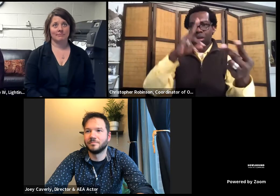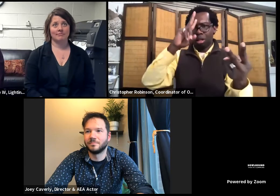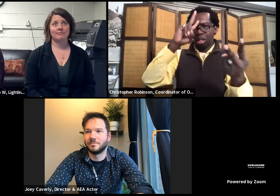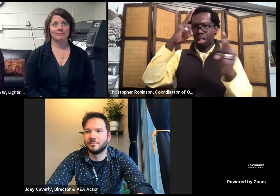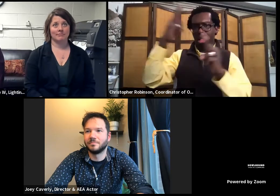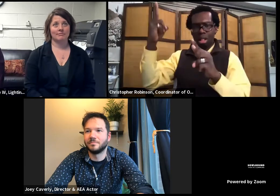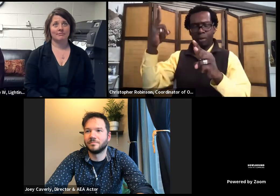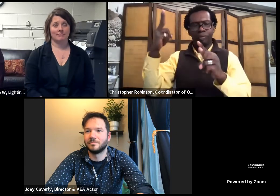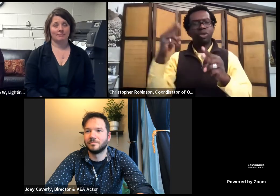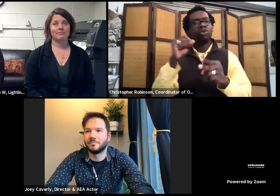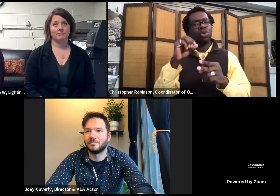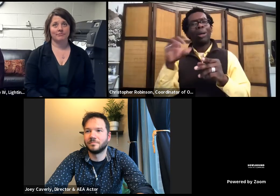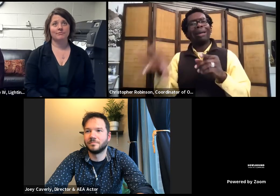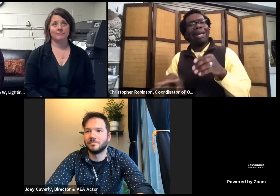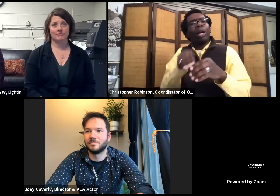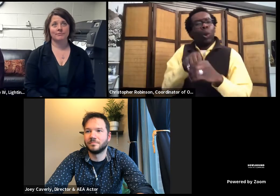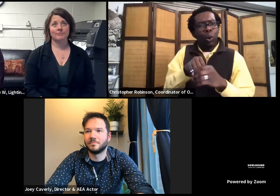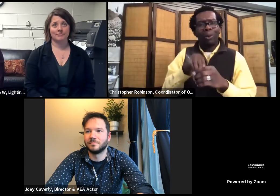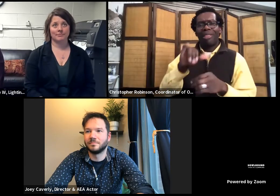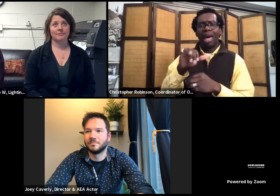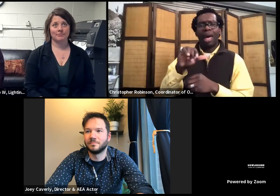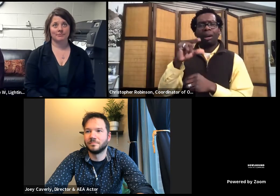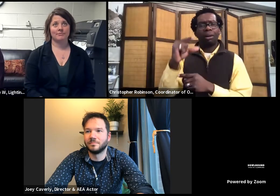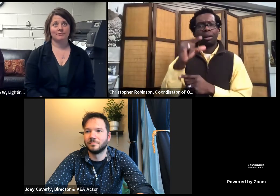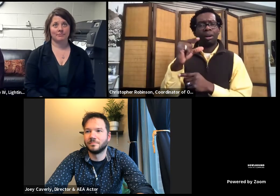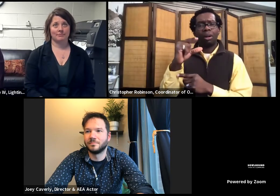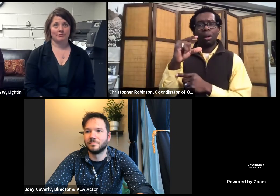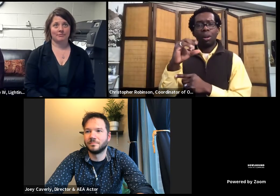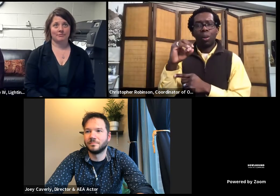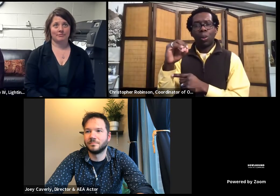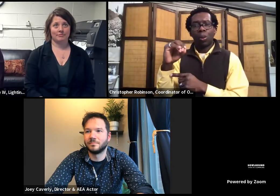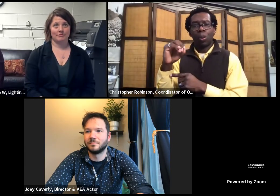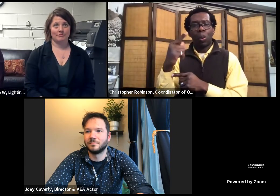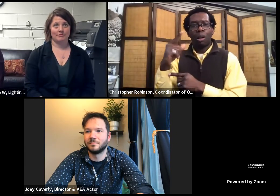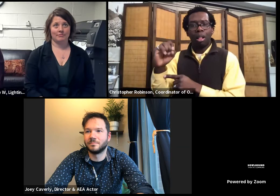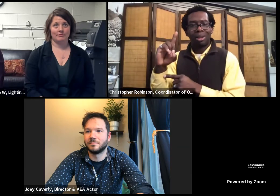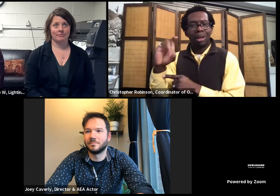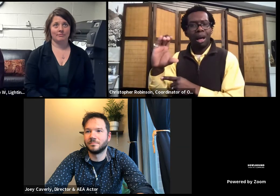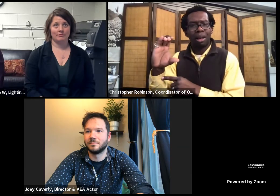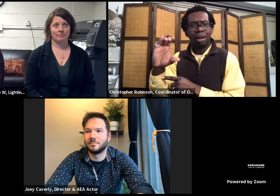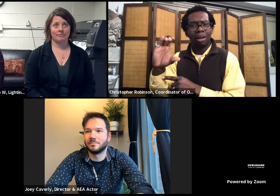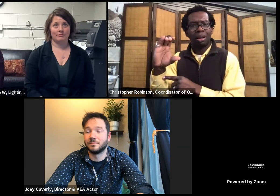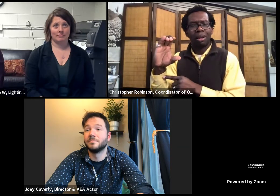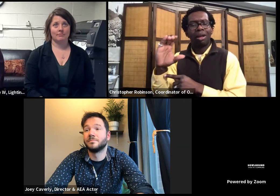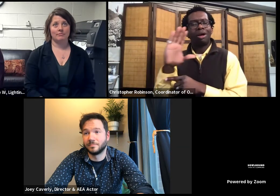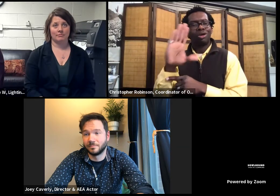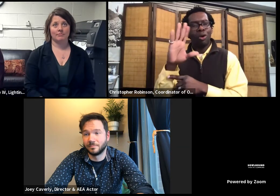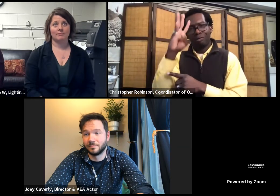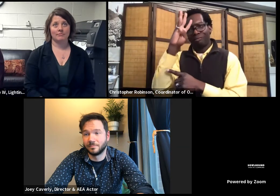an interpreter in from the outside through video relay or other things, so it's important to include that